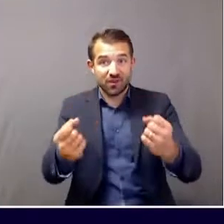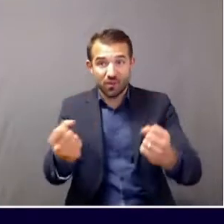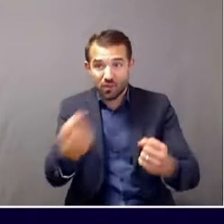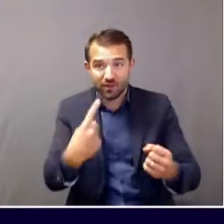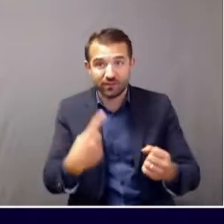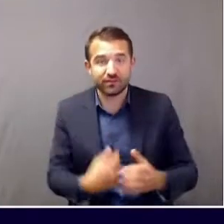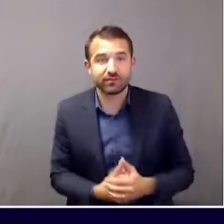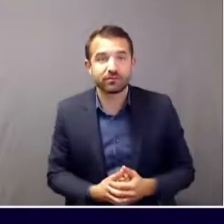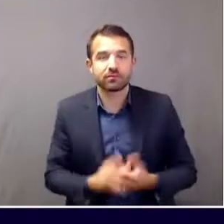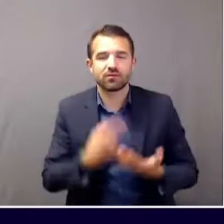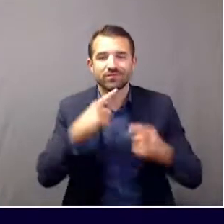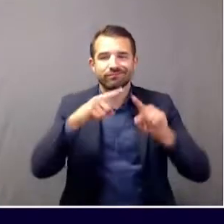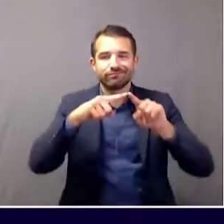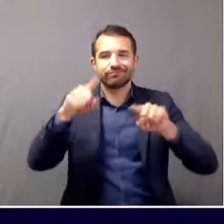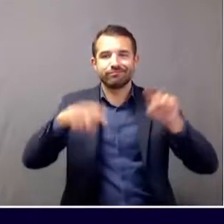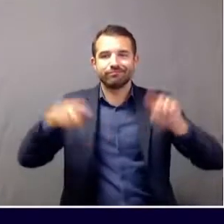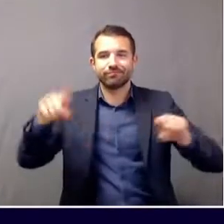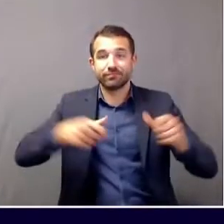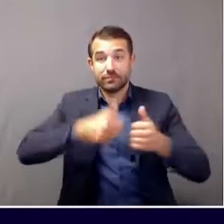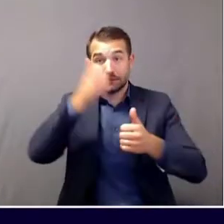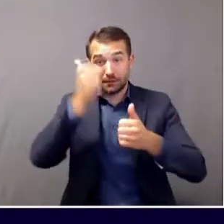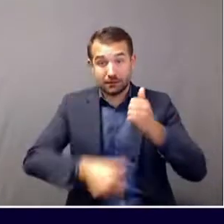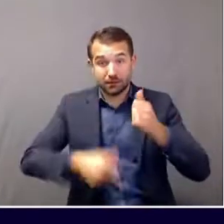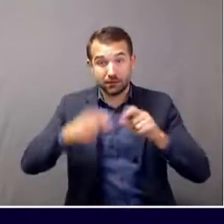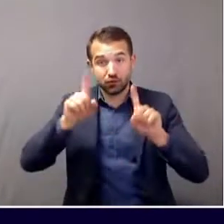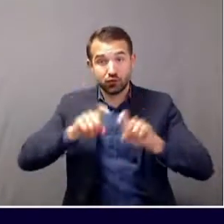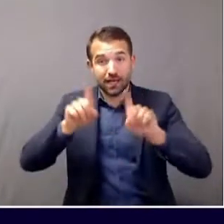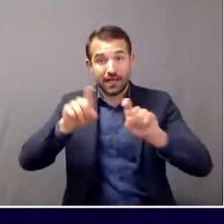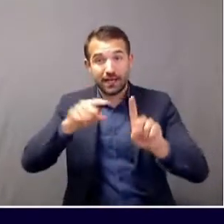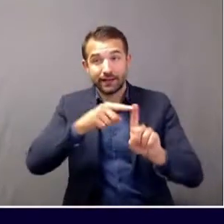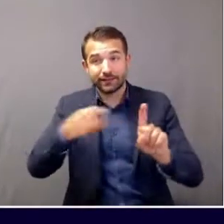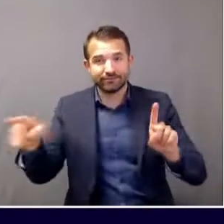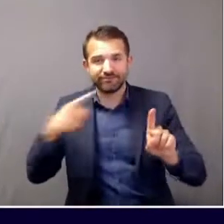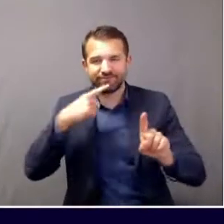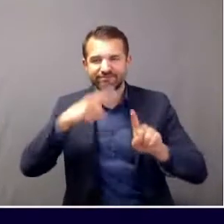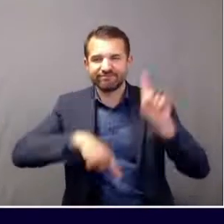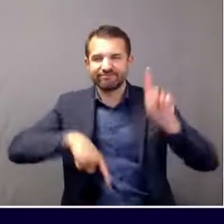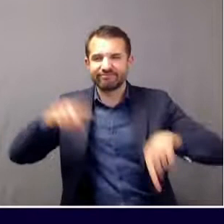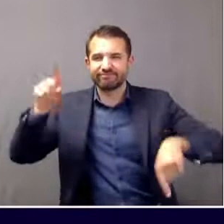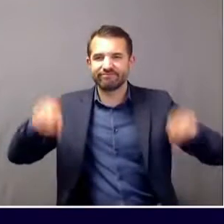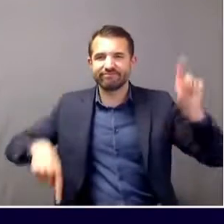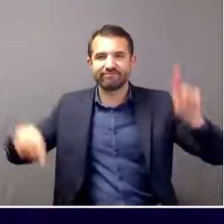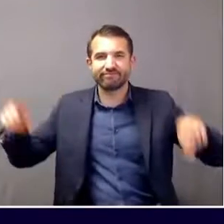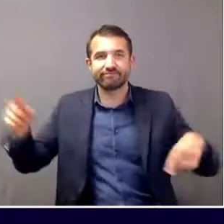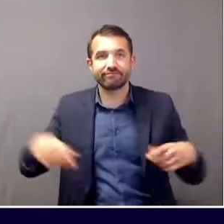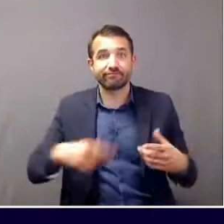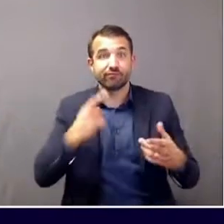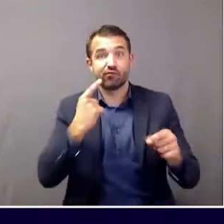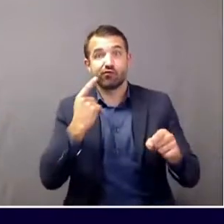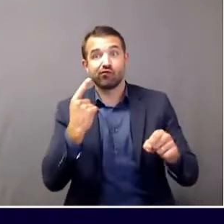made on an ad hoc basis in order